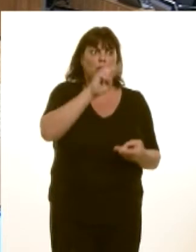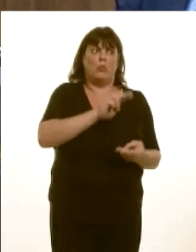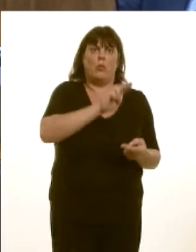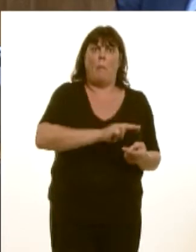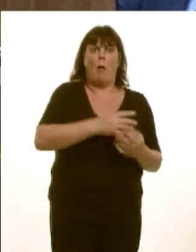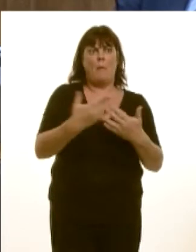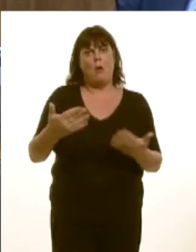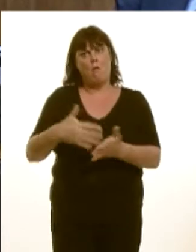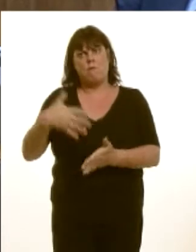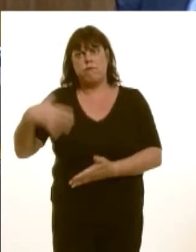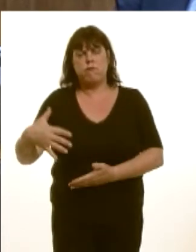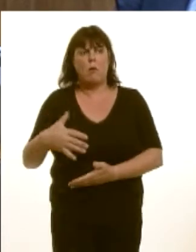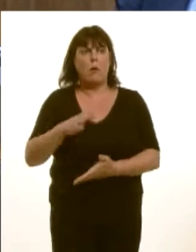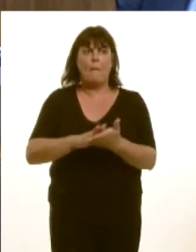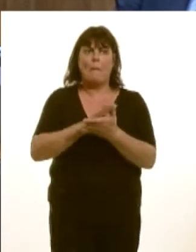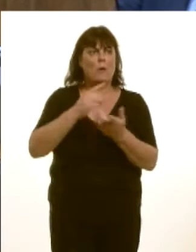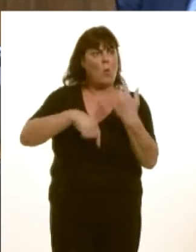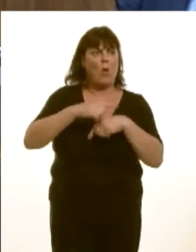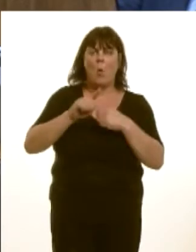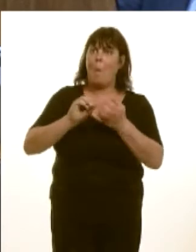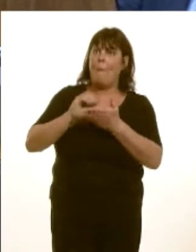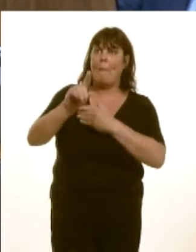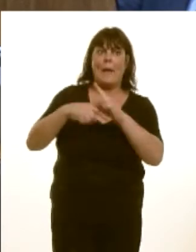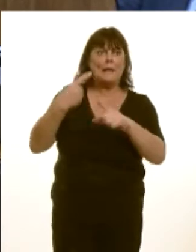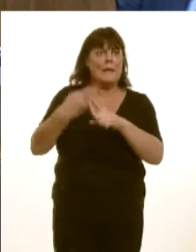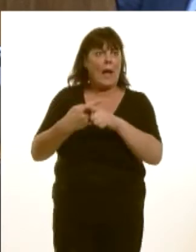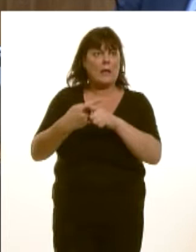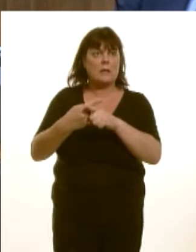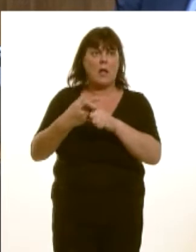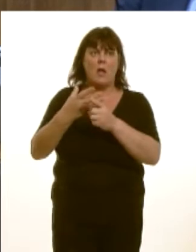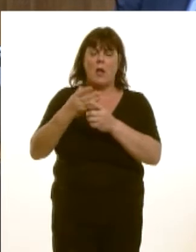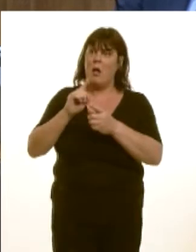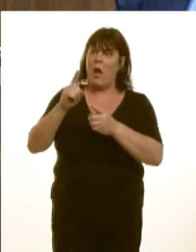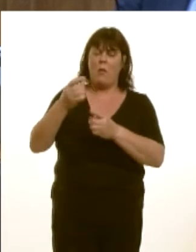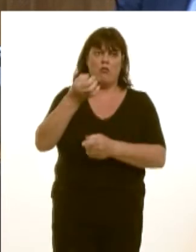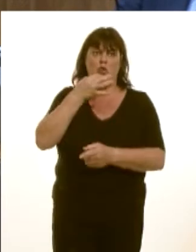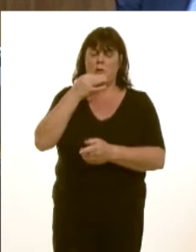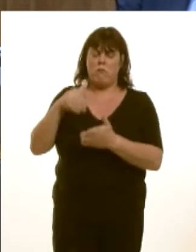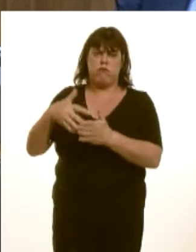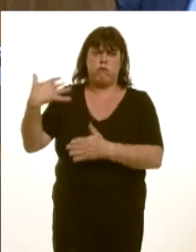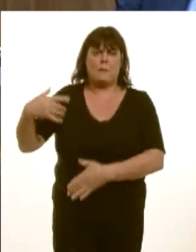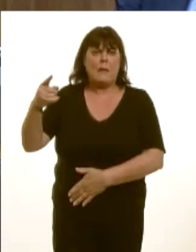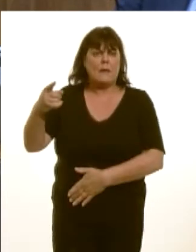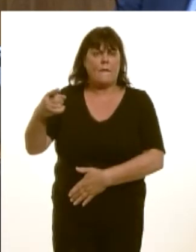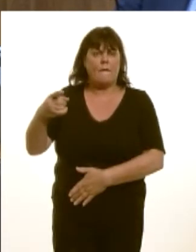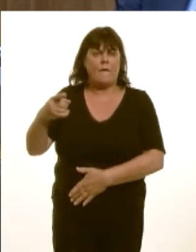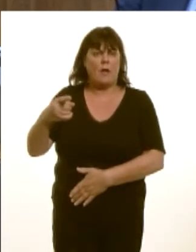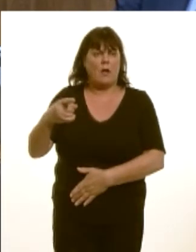Therefore, the taxpayer is paying more for drugs under the cancer drugs fund than would normally have been the case. It is financial ill-discipline.